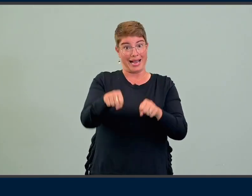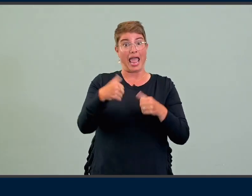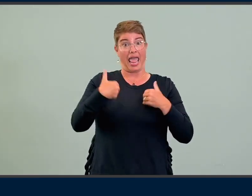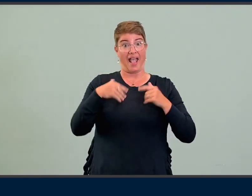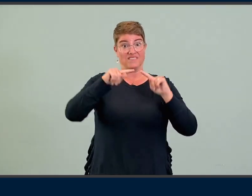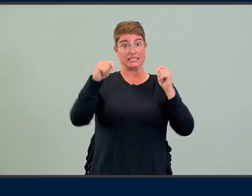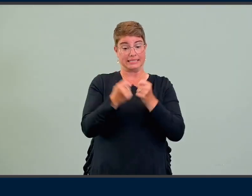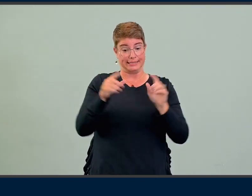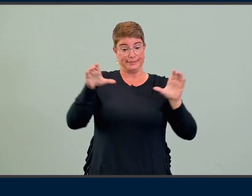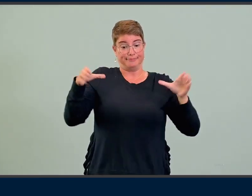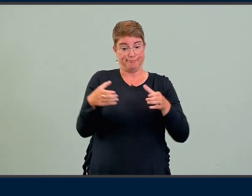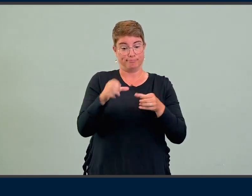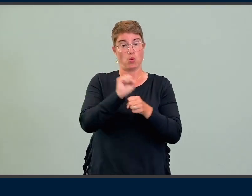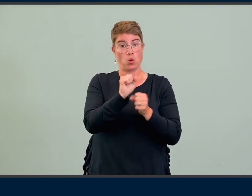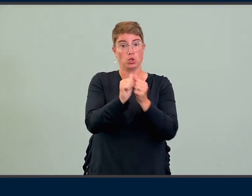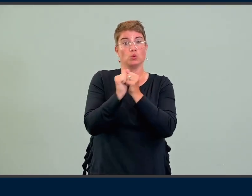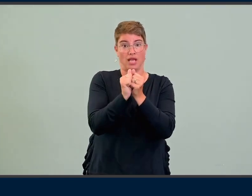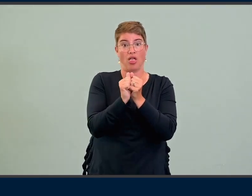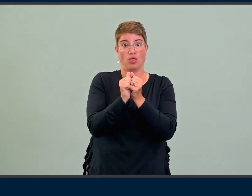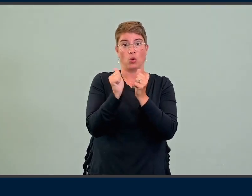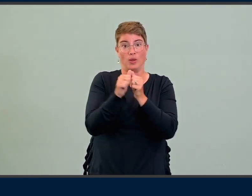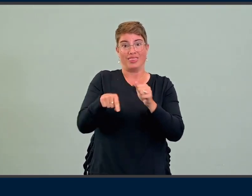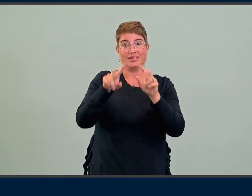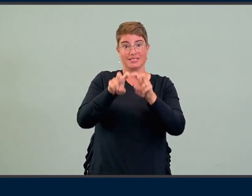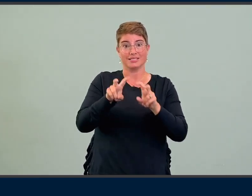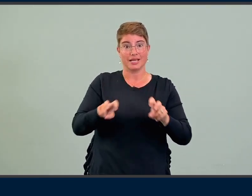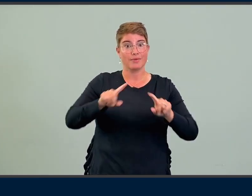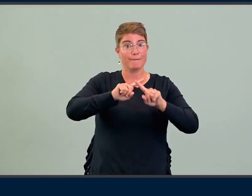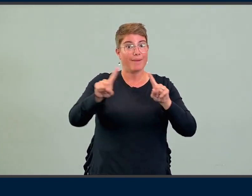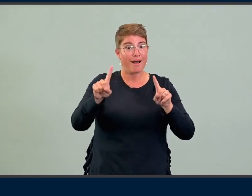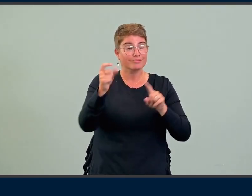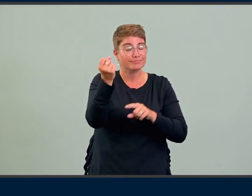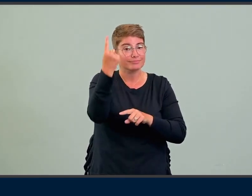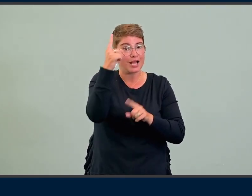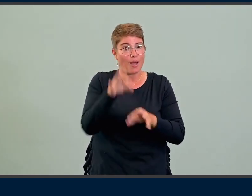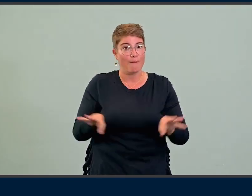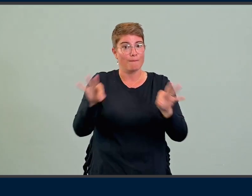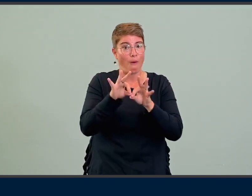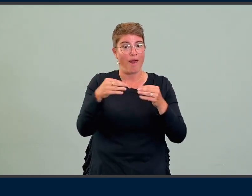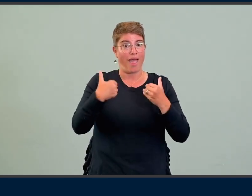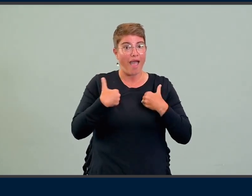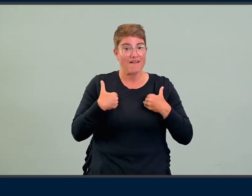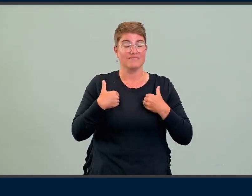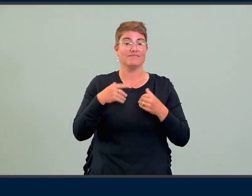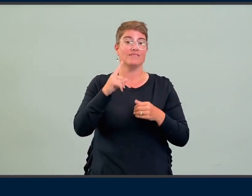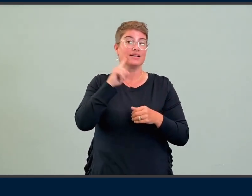There needs to be a team that works together with the assessment, but it's also important to have a